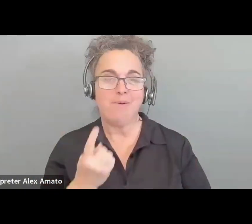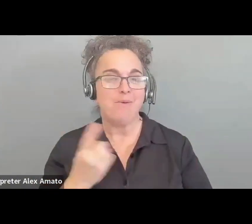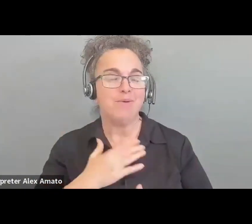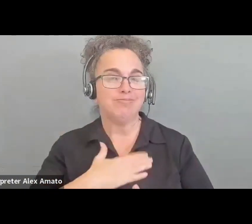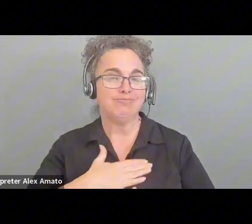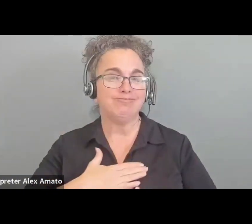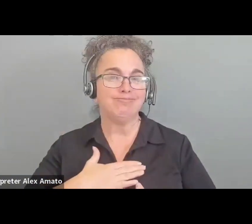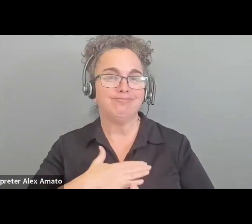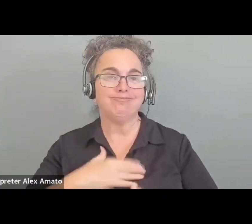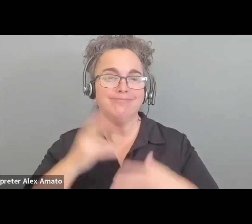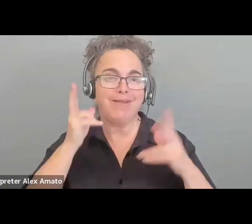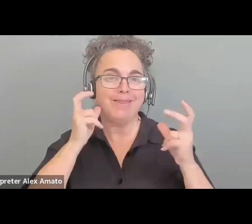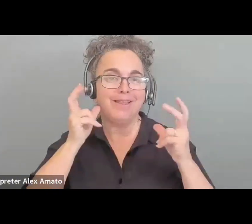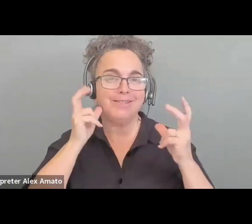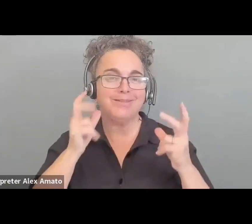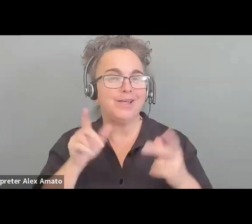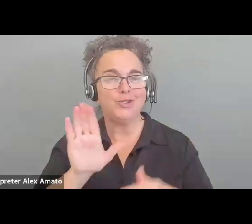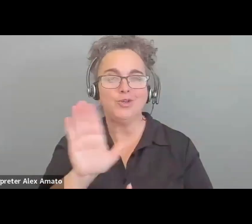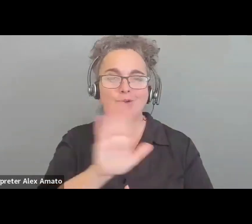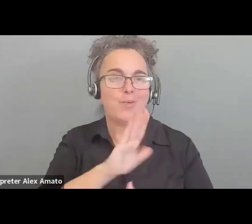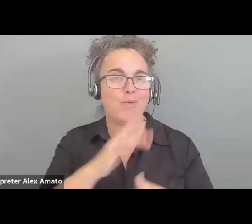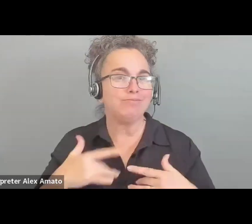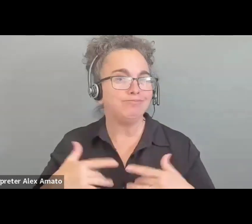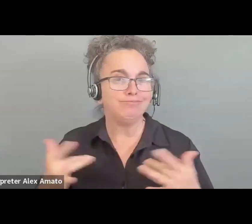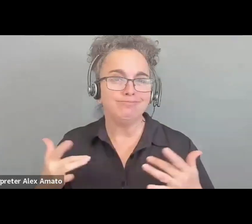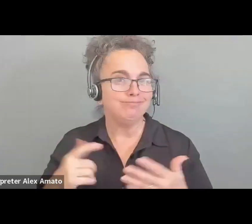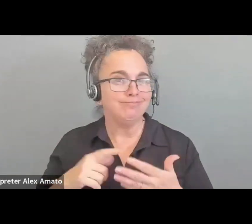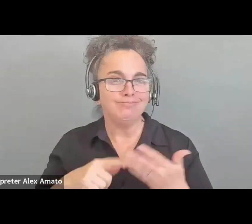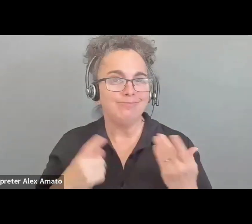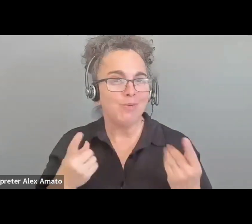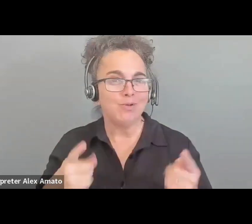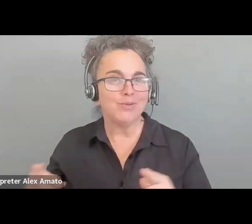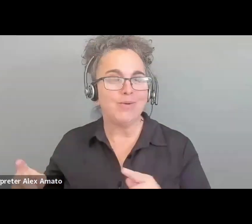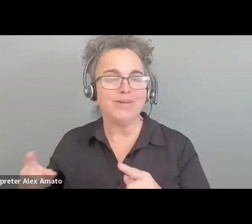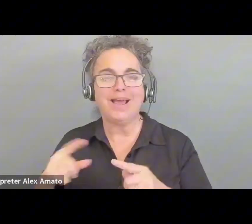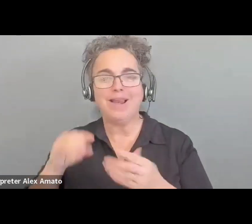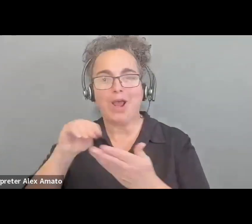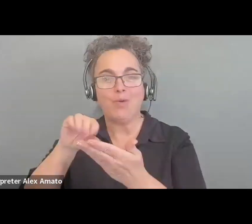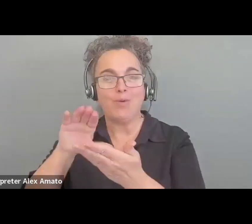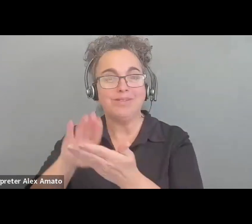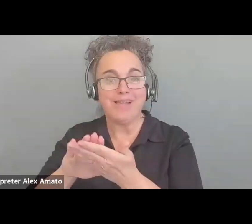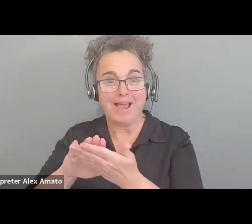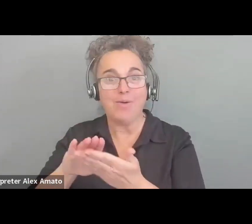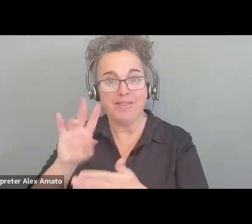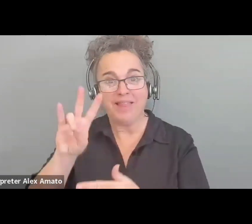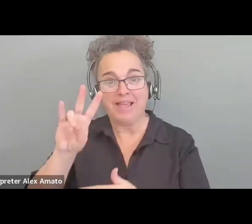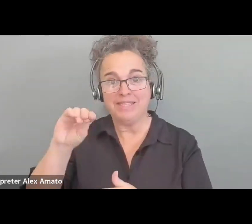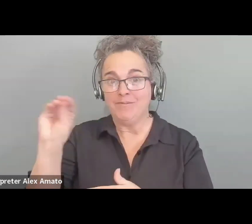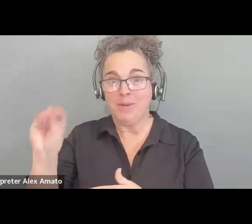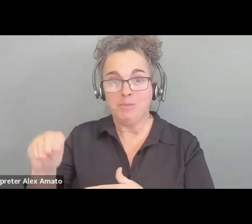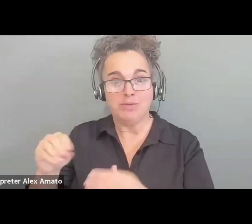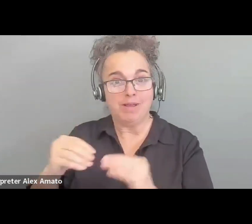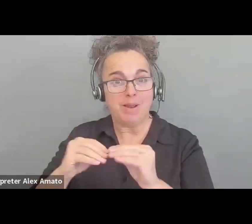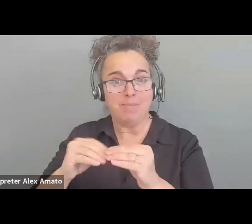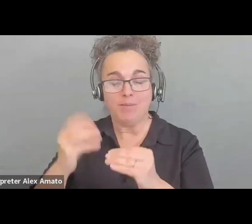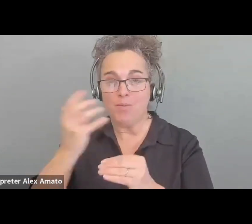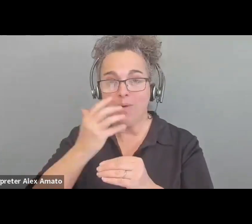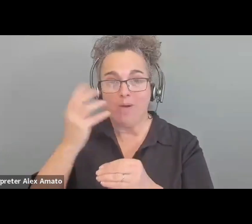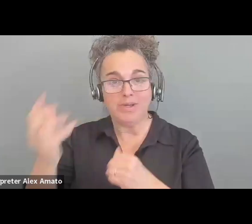and I always learn something new. I even wrote down specifically that 70% number because it supports our vision